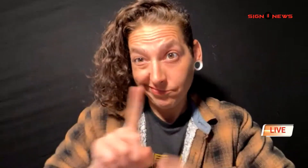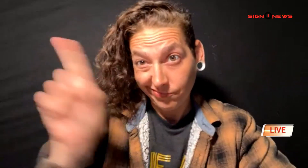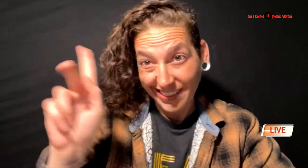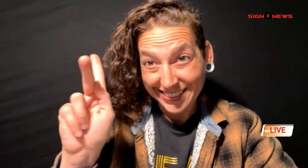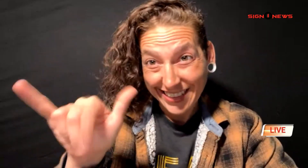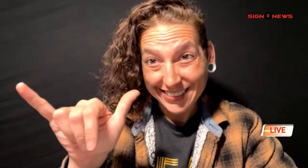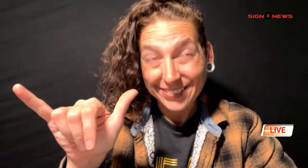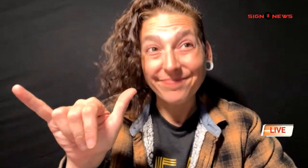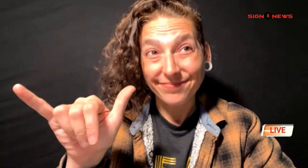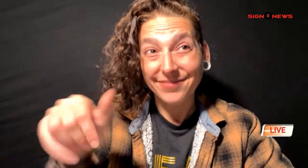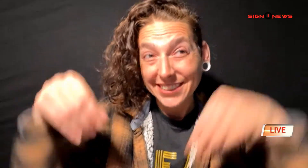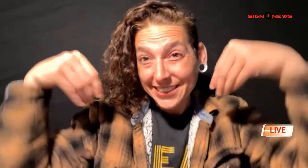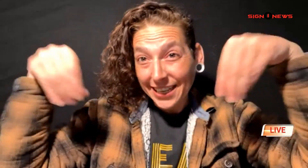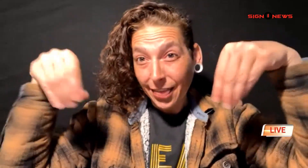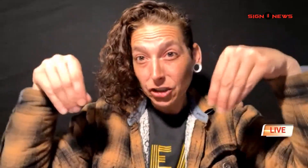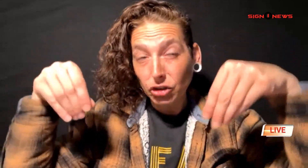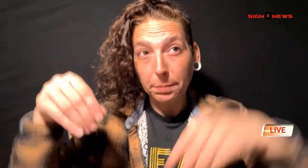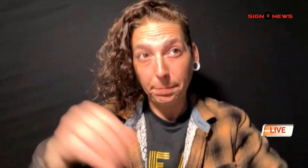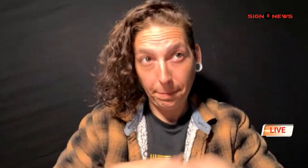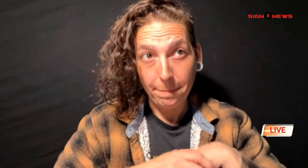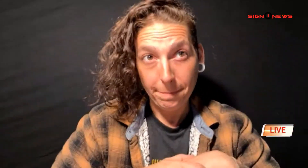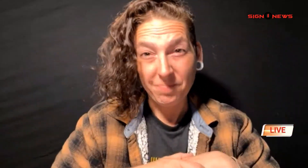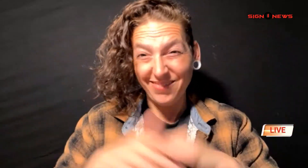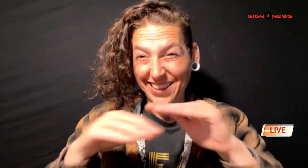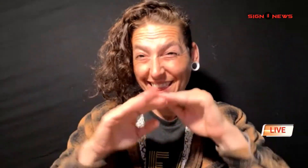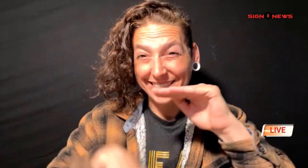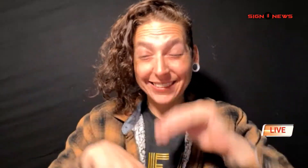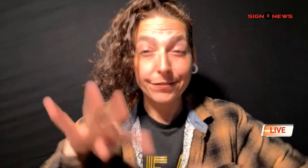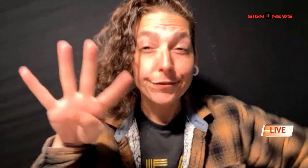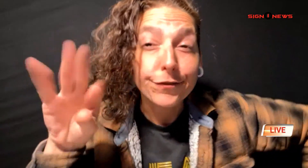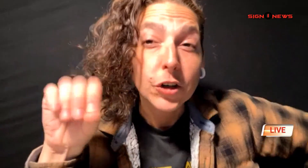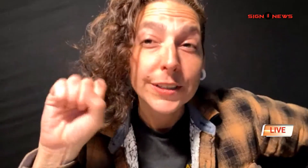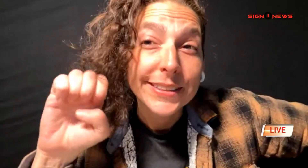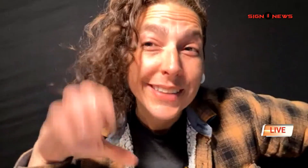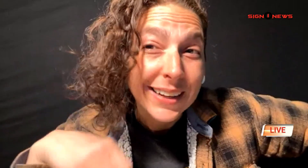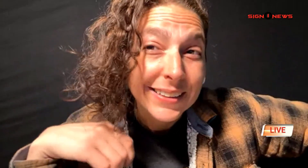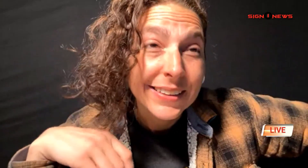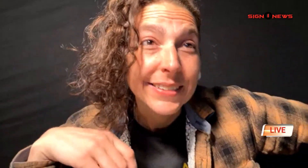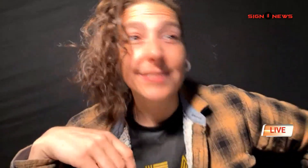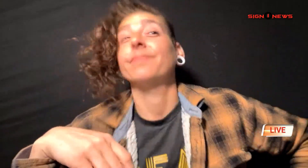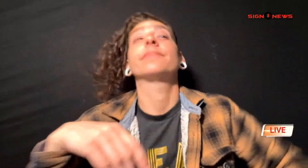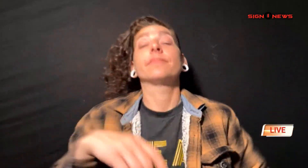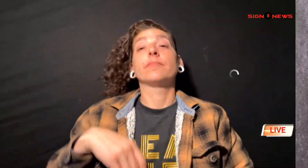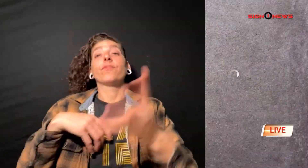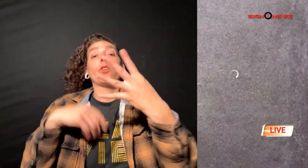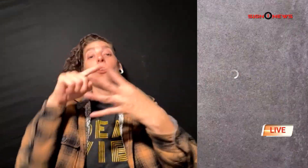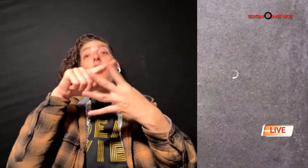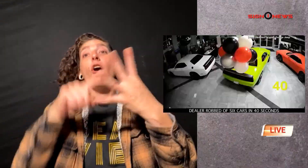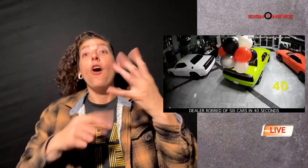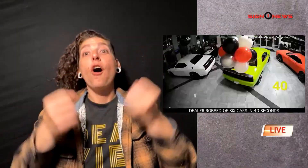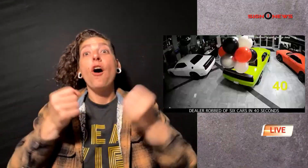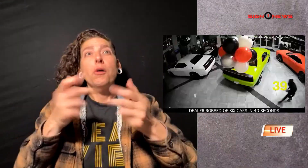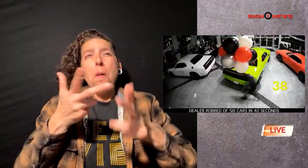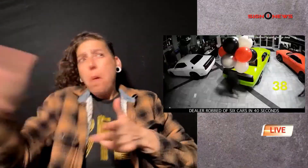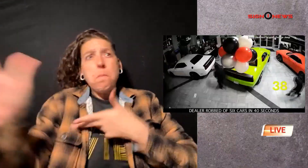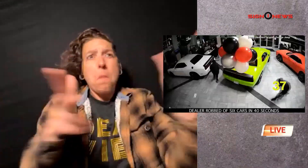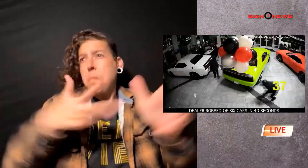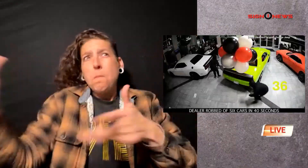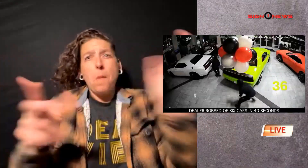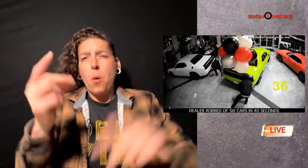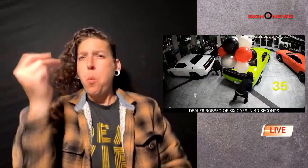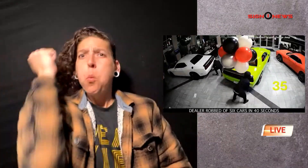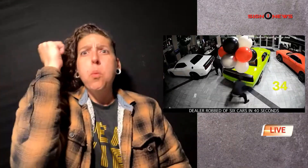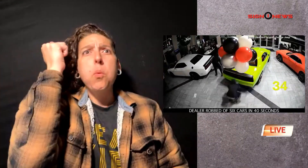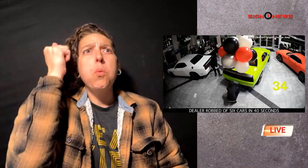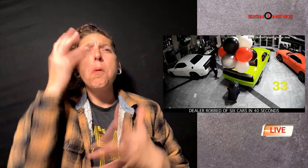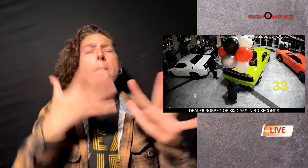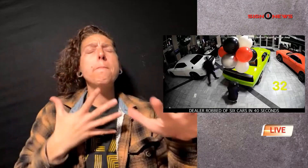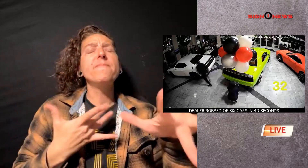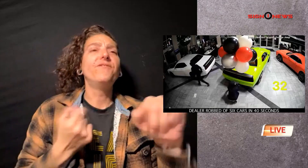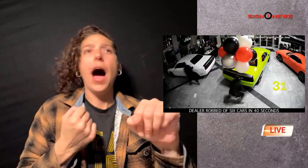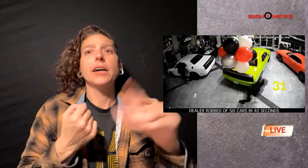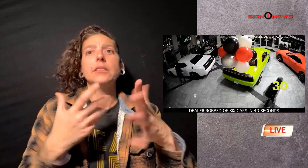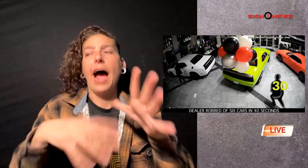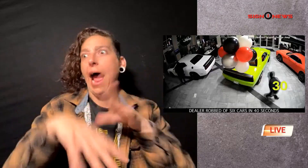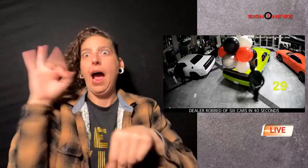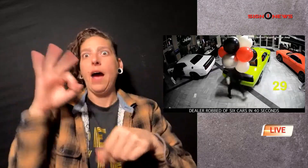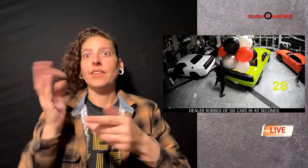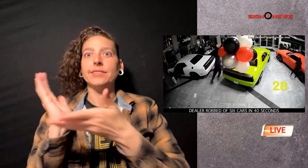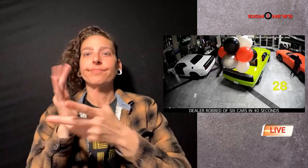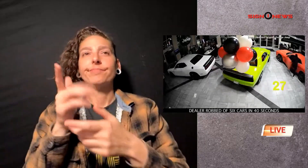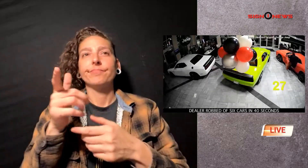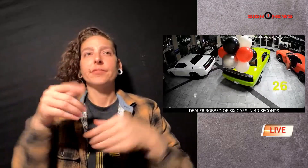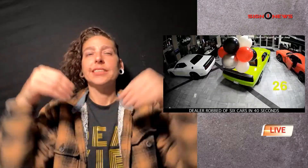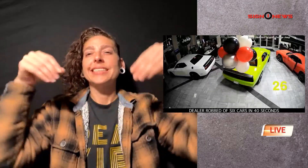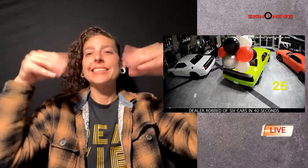dealership in less than 40 seconds four the cars were driven right off the dealers showroom floor